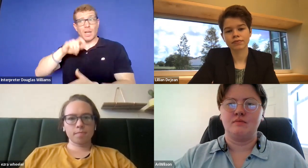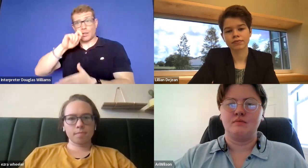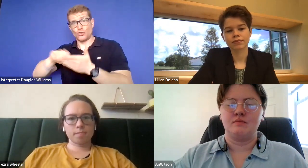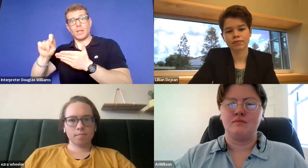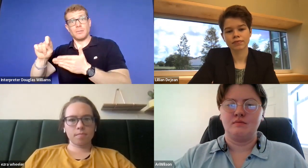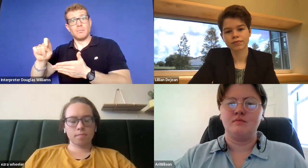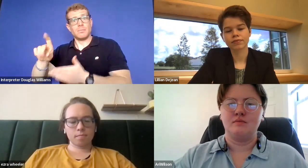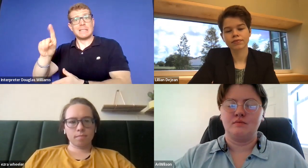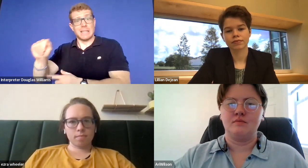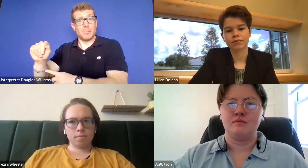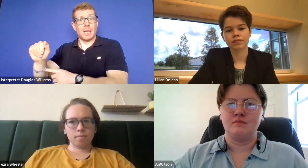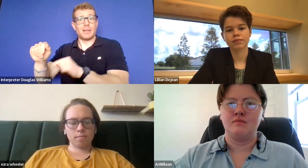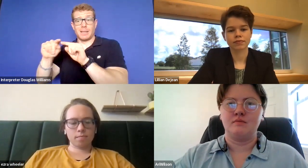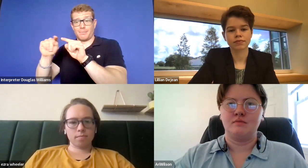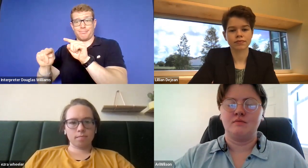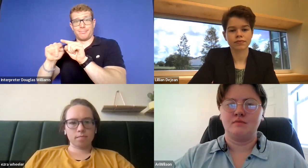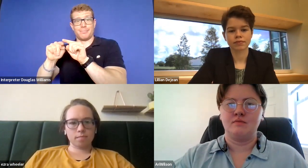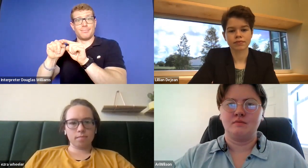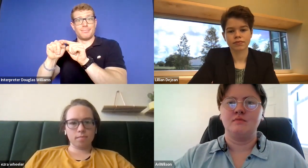Does that imply? Does that impact my employment or not?